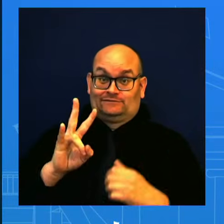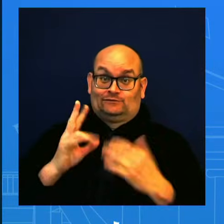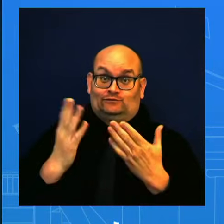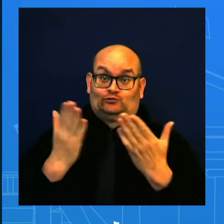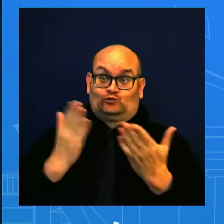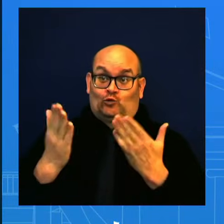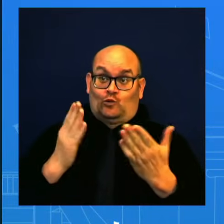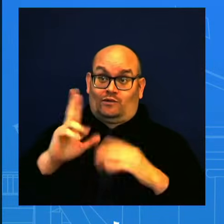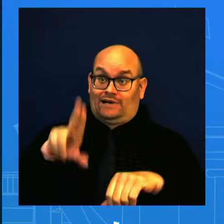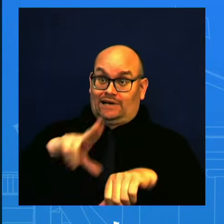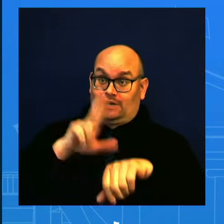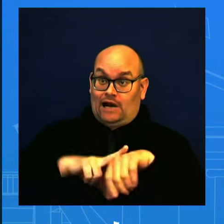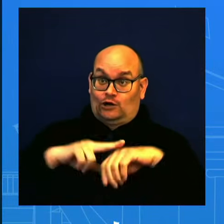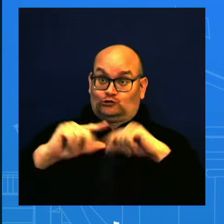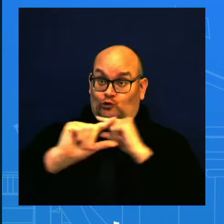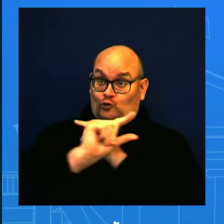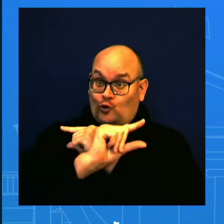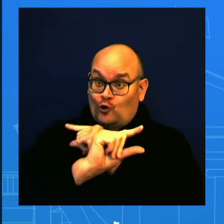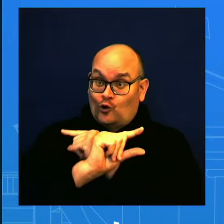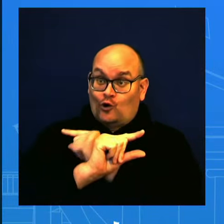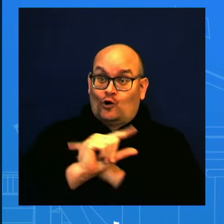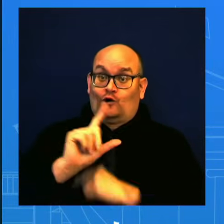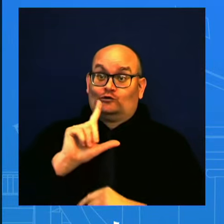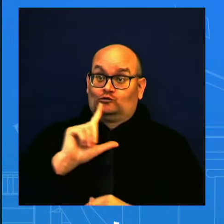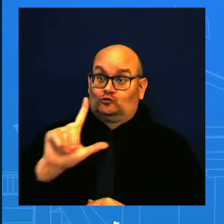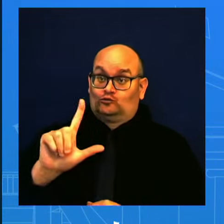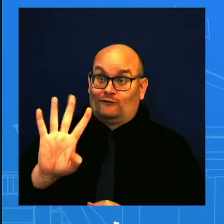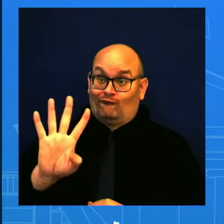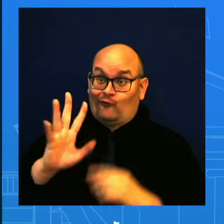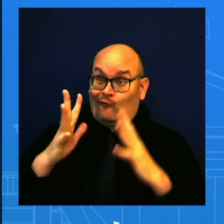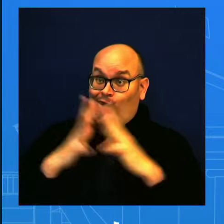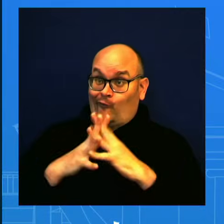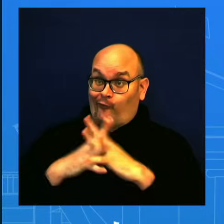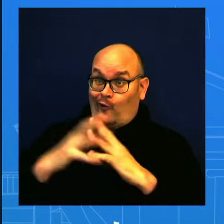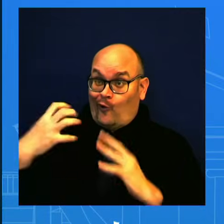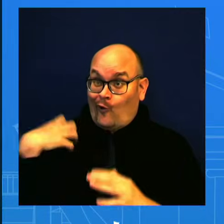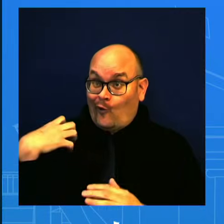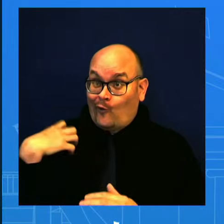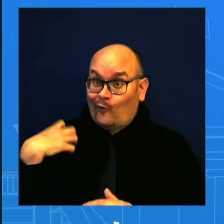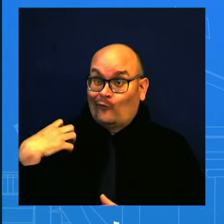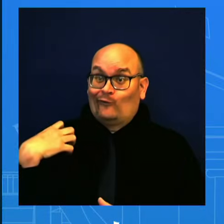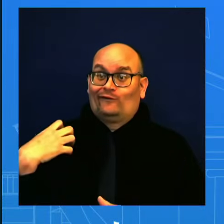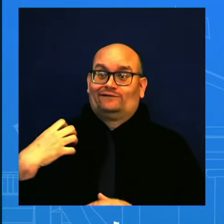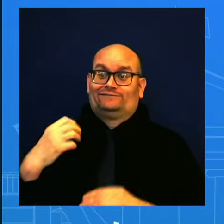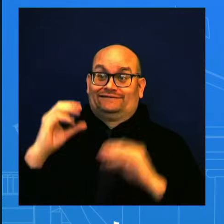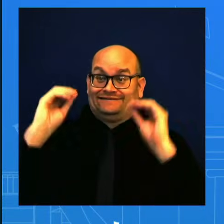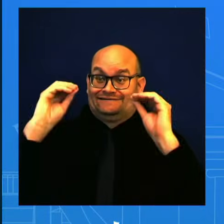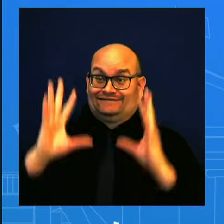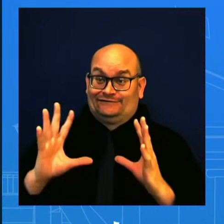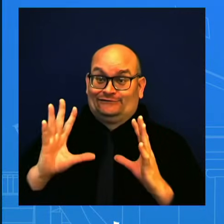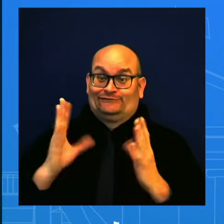two readouts today, a readout yesterday. And our -- our focus right now is to make sure that we continue to dry --